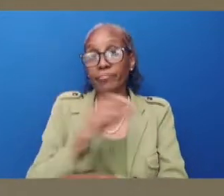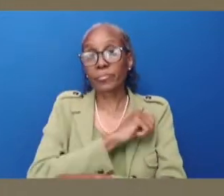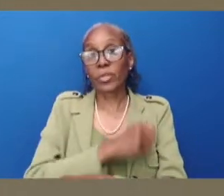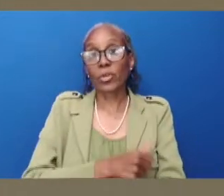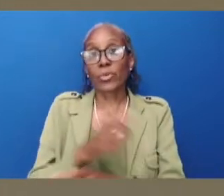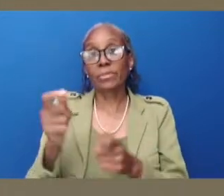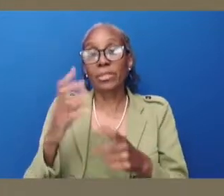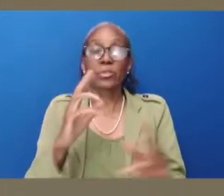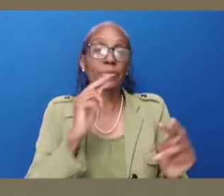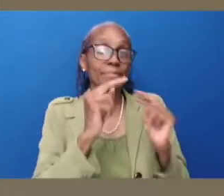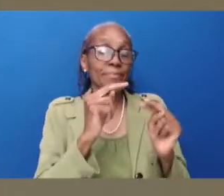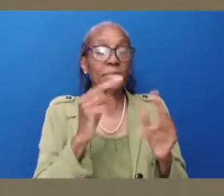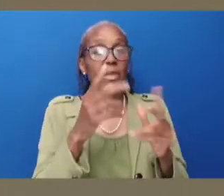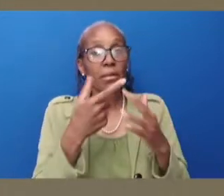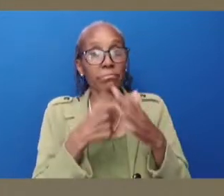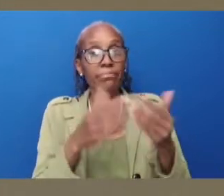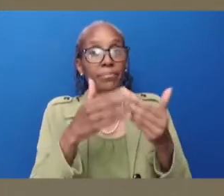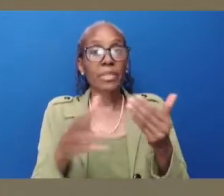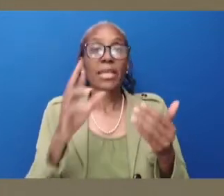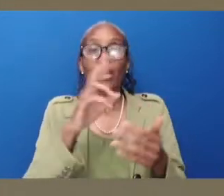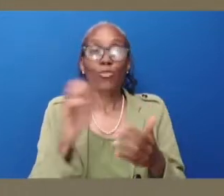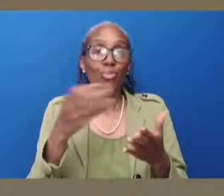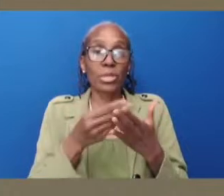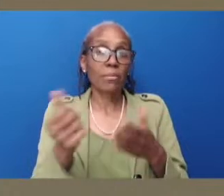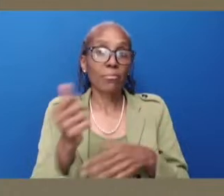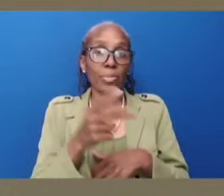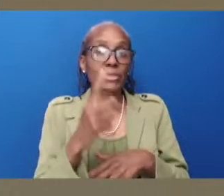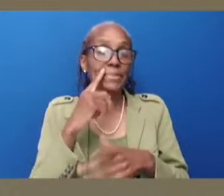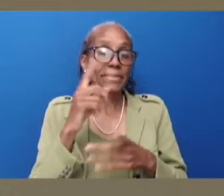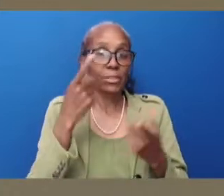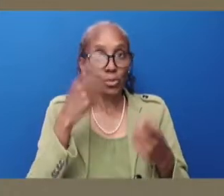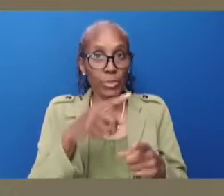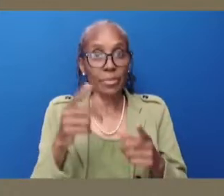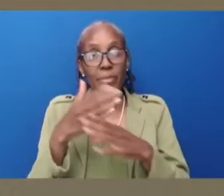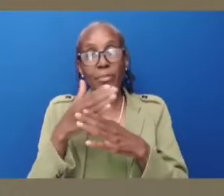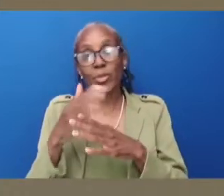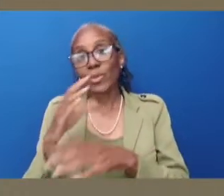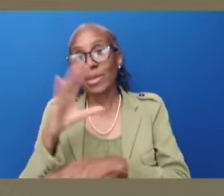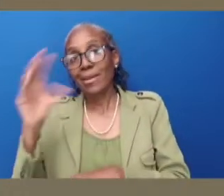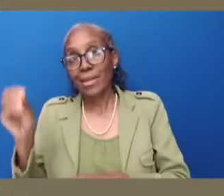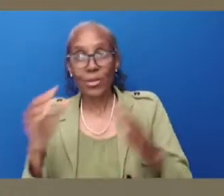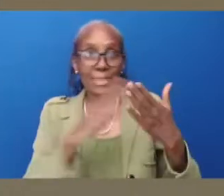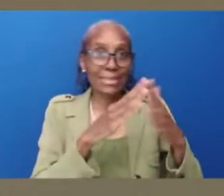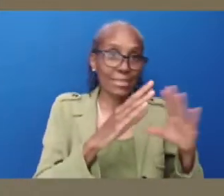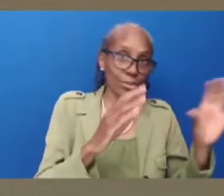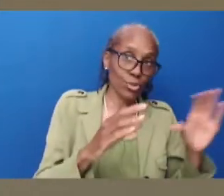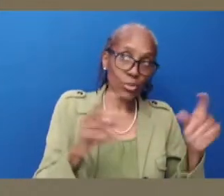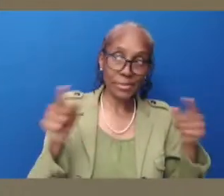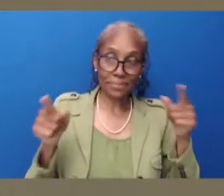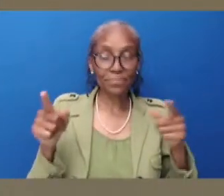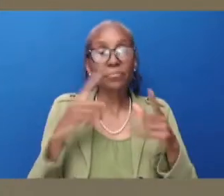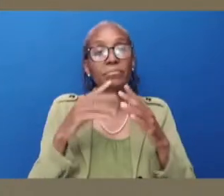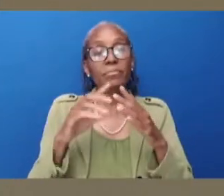REC PURPOSES AND ALSO AUTHORIZE THE MANAGER TO NEGOTIATE AND